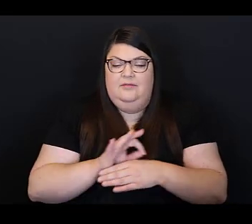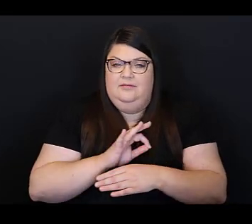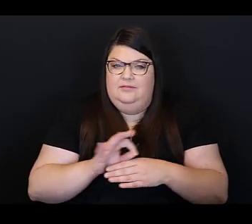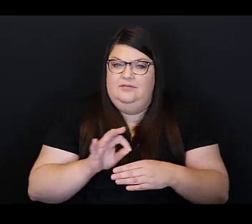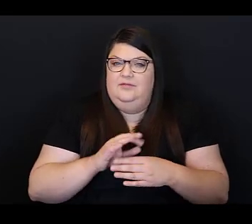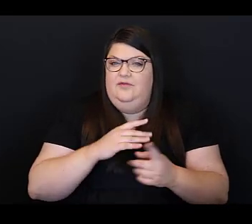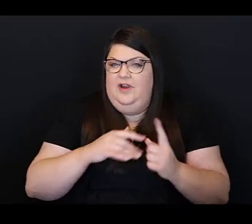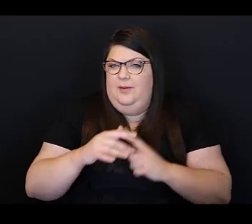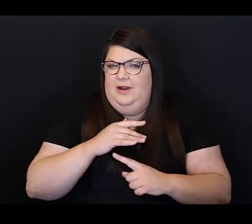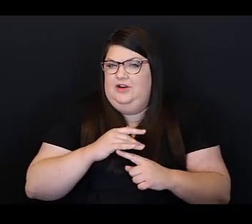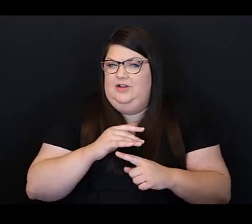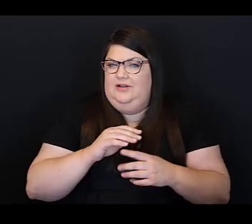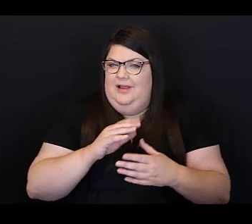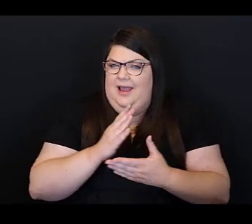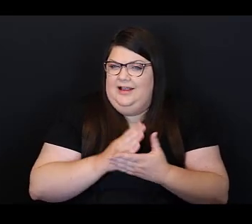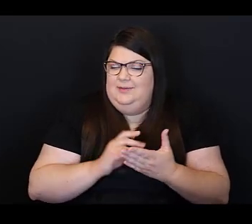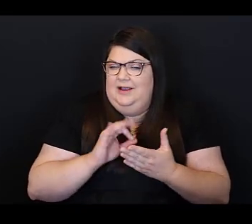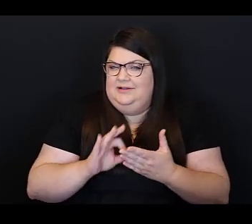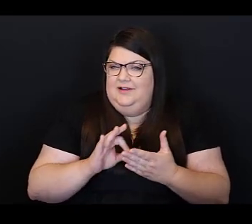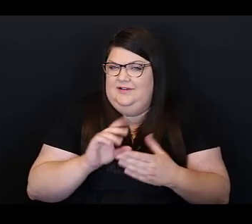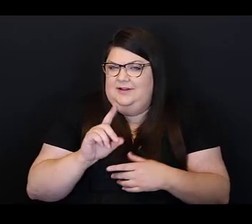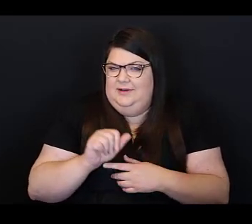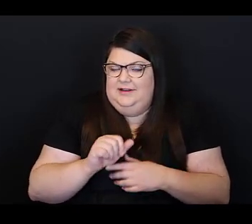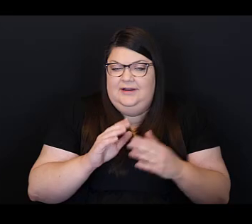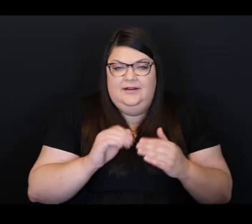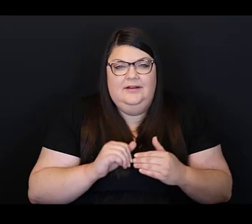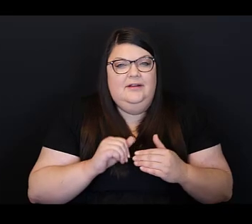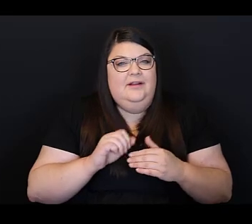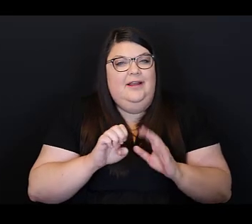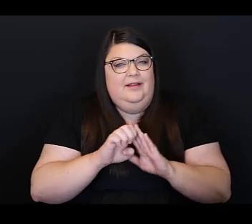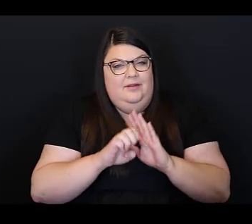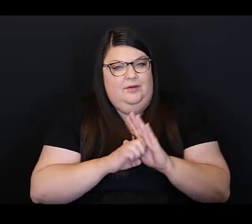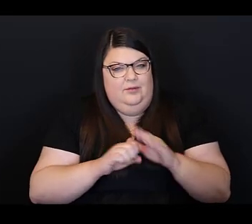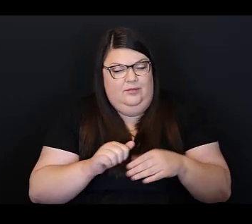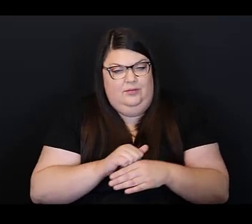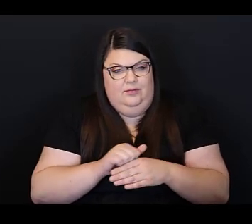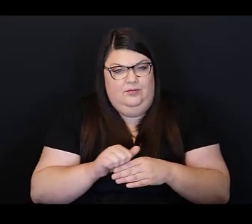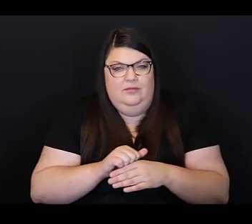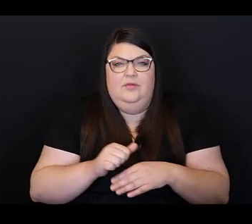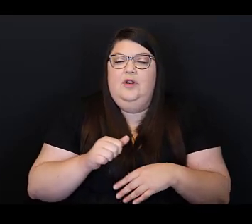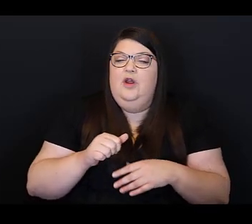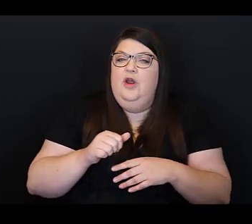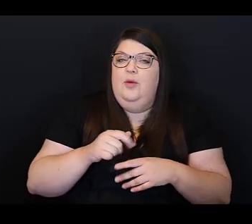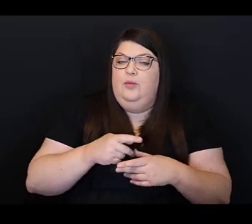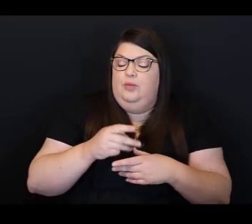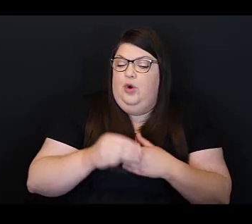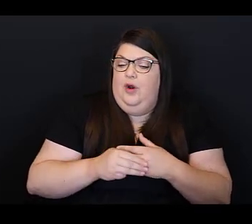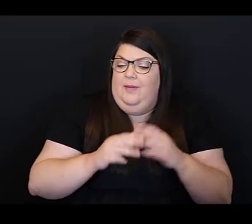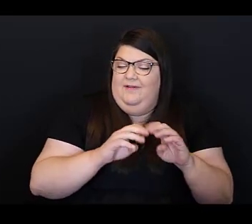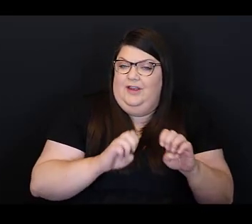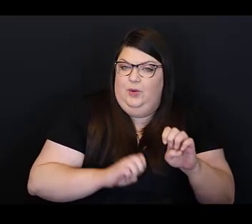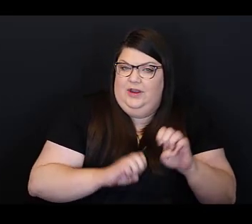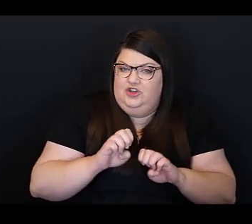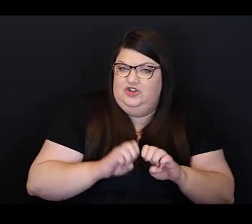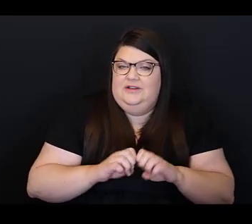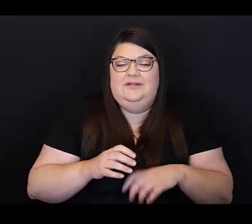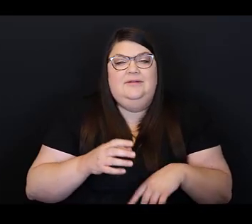aspects of disability, professional and ethical practice, program evaluation, program management,